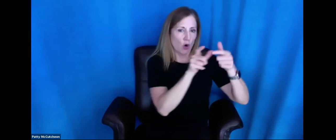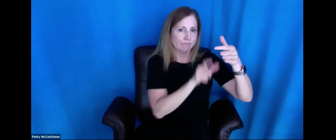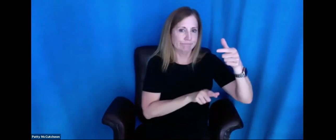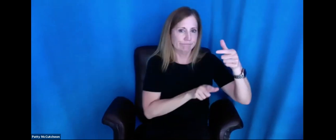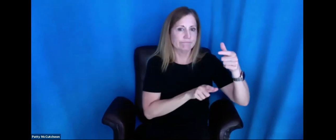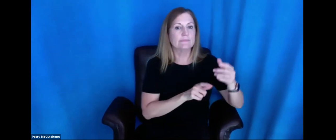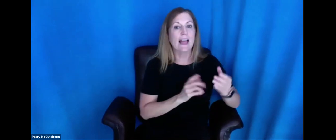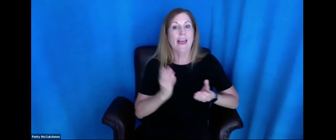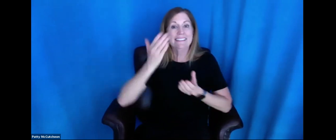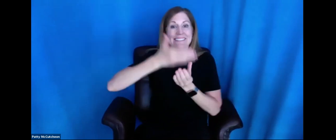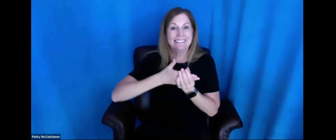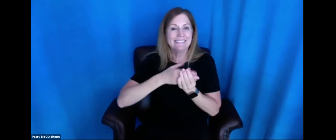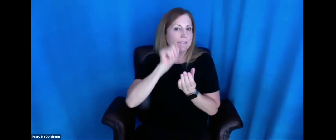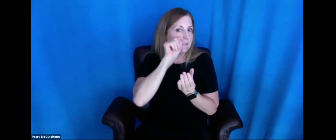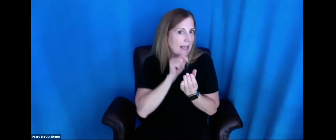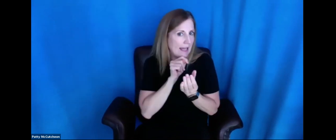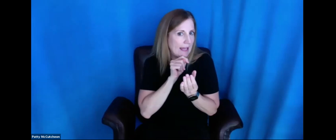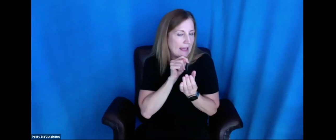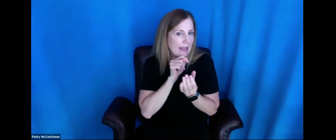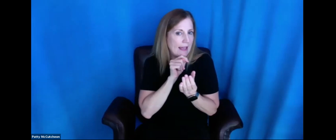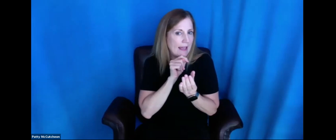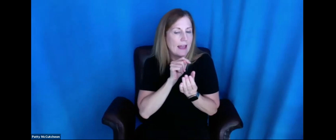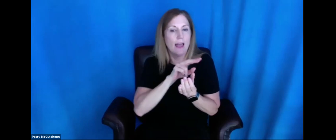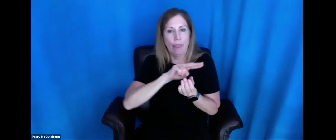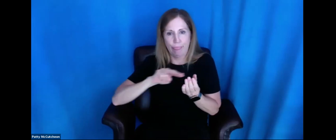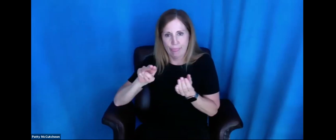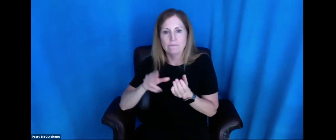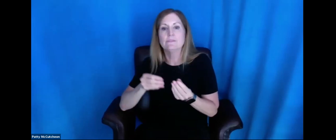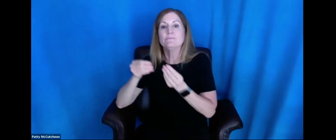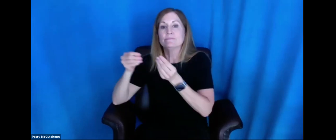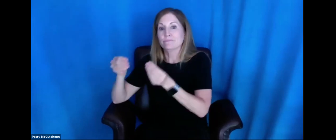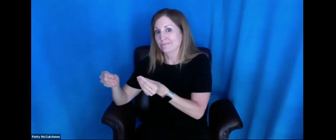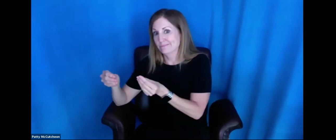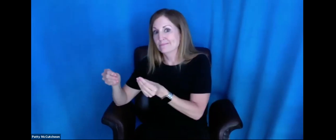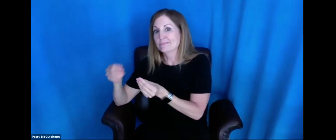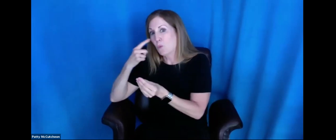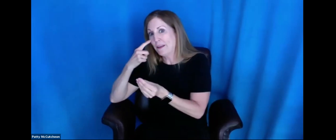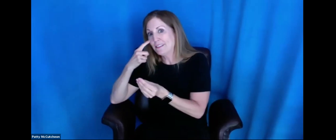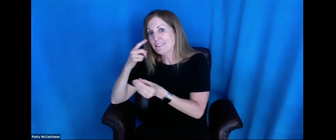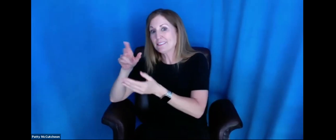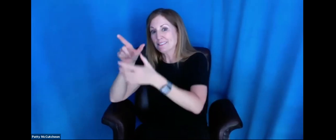someone had a question in the chat. We will be -- we will be working on creating some